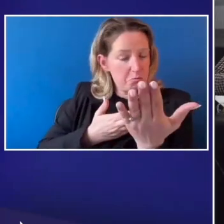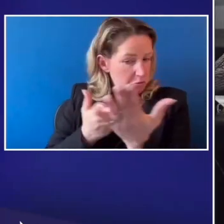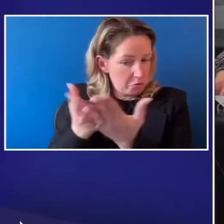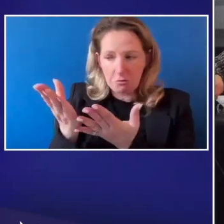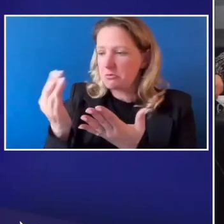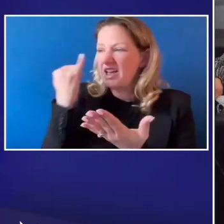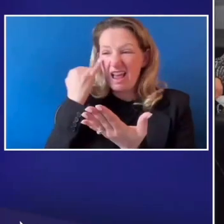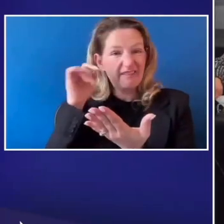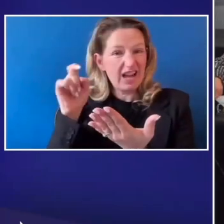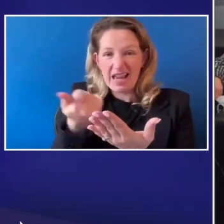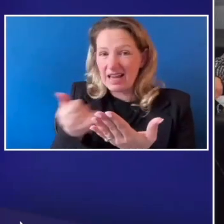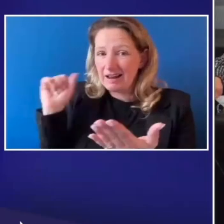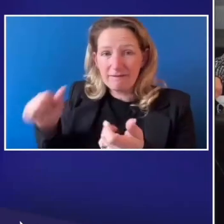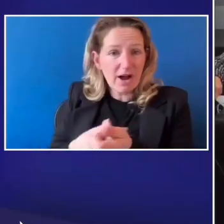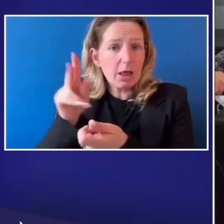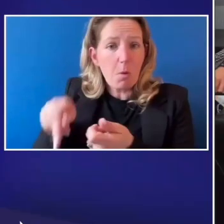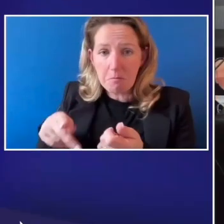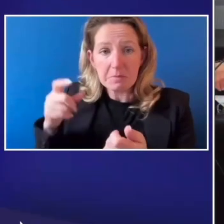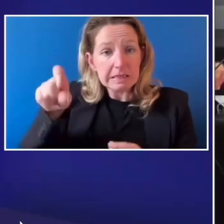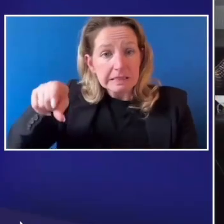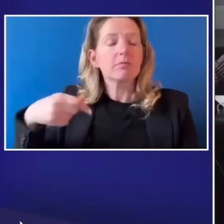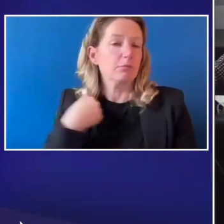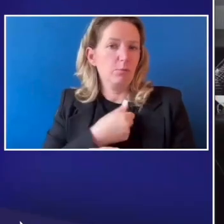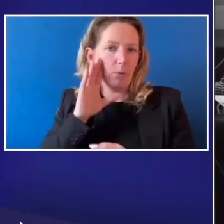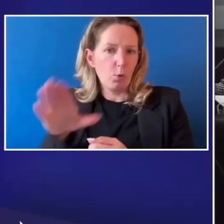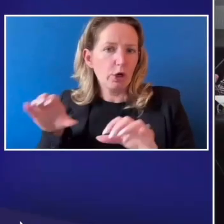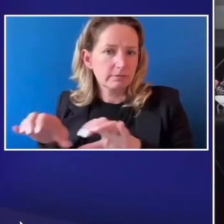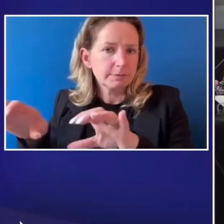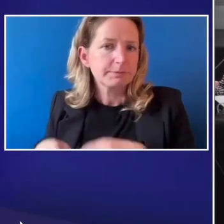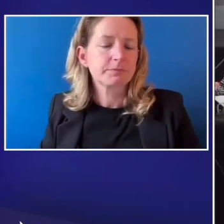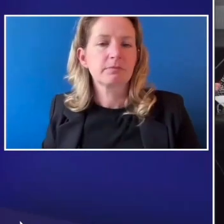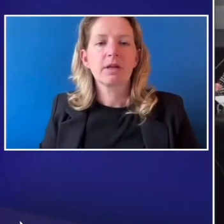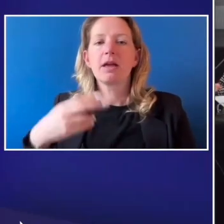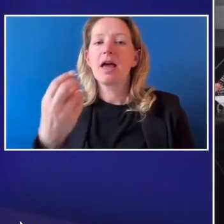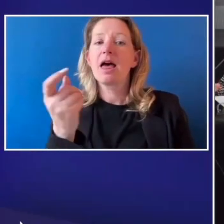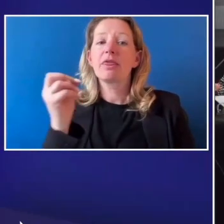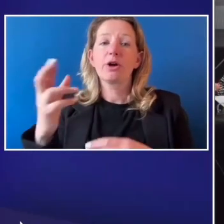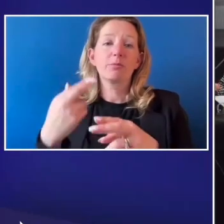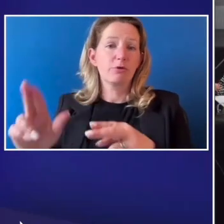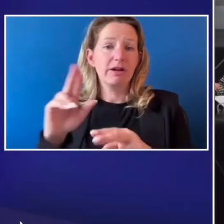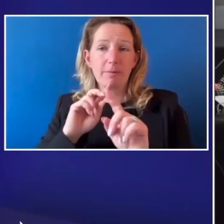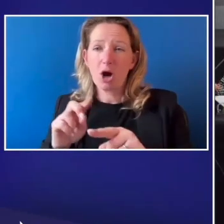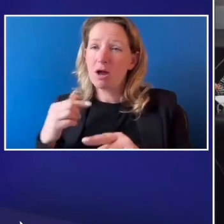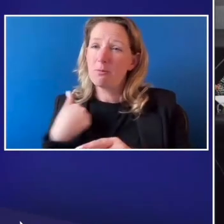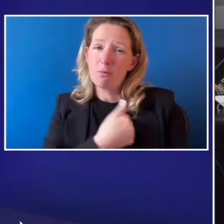Thank you, Beth. Heather, brief remark, and then I want to move along. We are 8 minutes out from our hard stop.